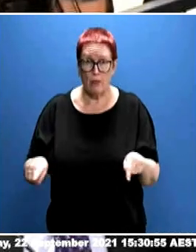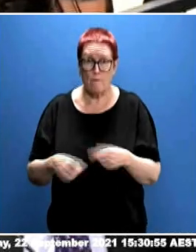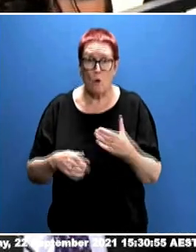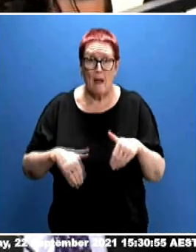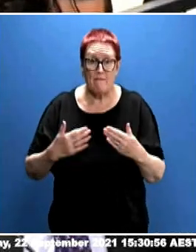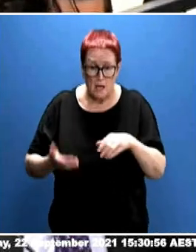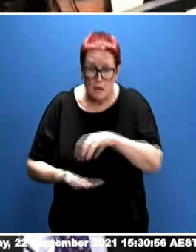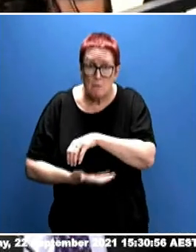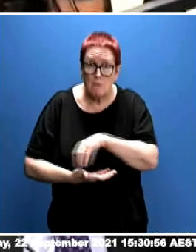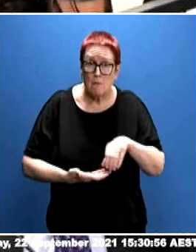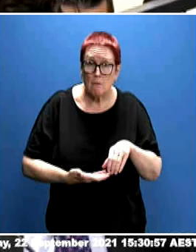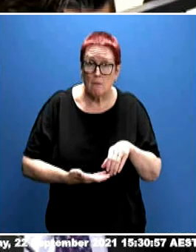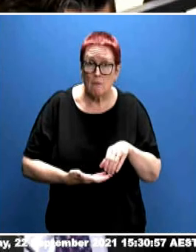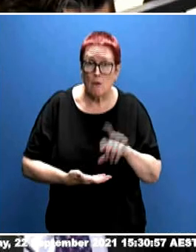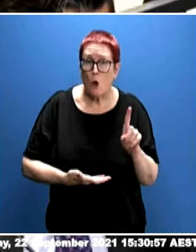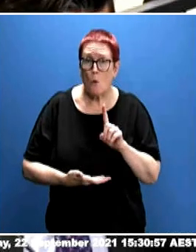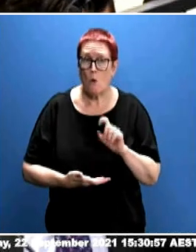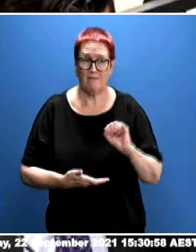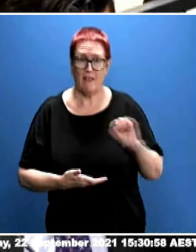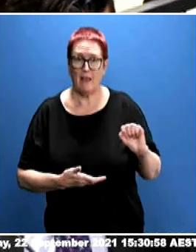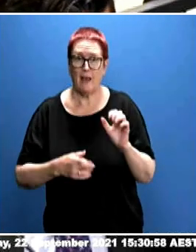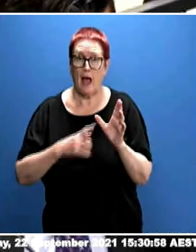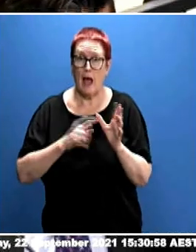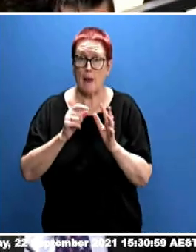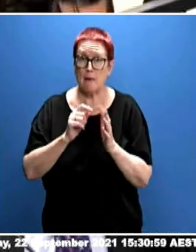Aboriginal Practice Leader has said about the application?